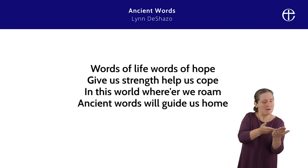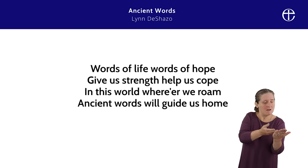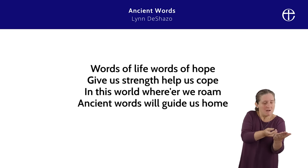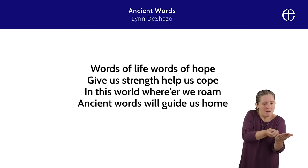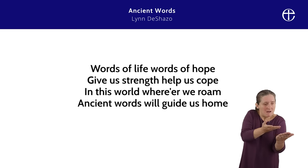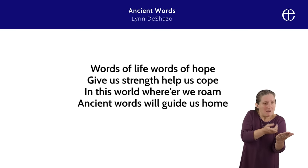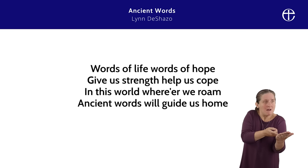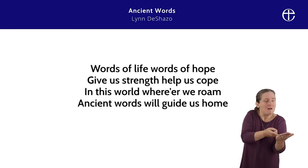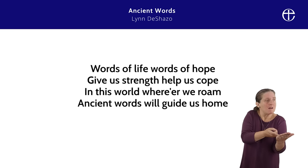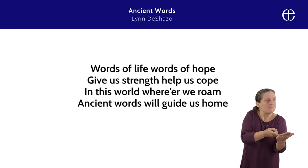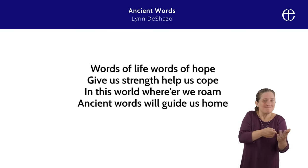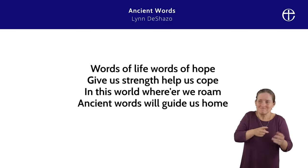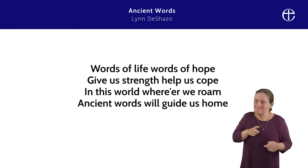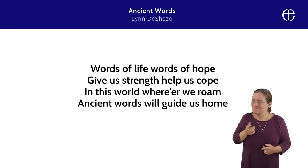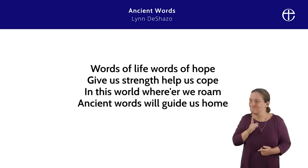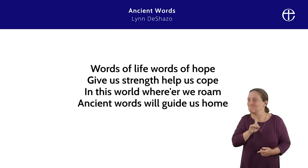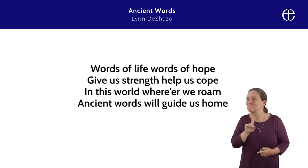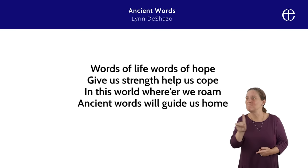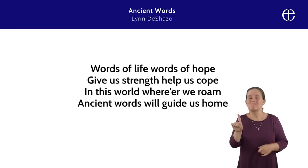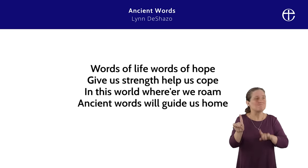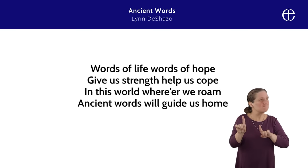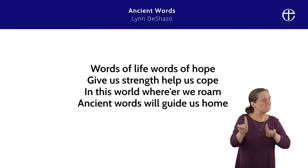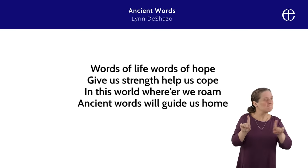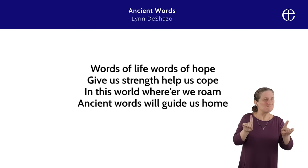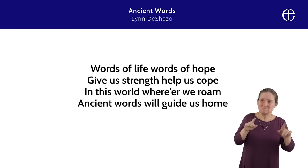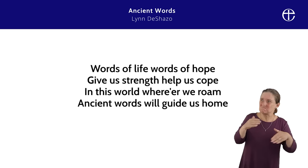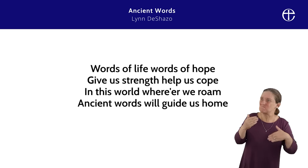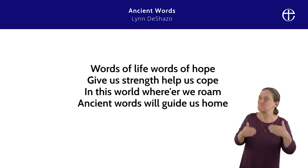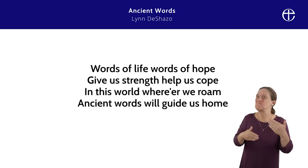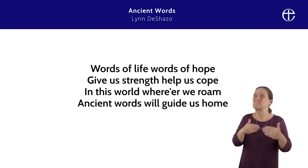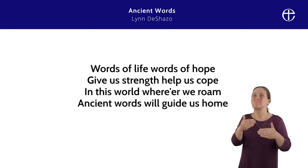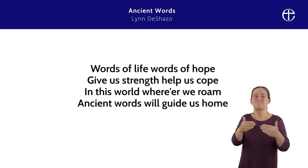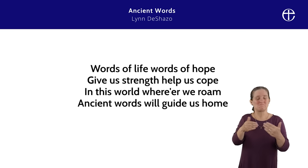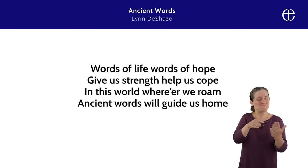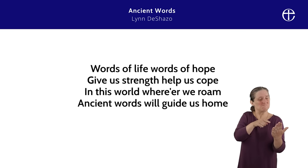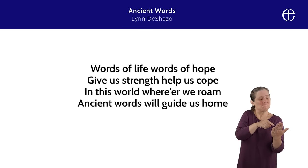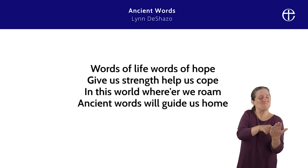In this world where'er we roam